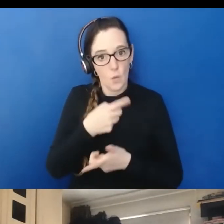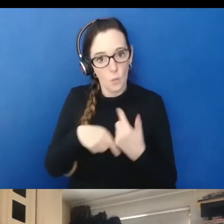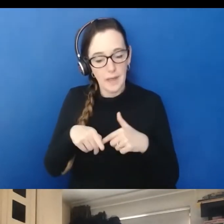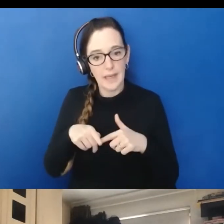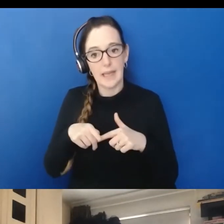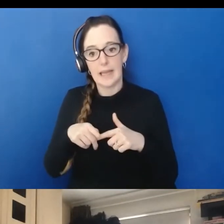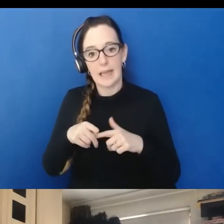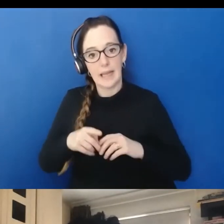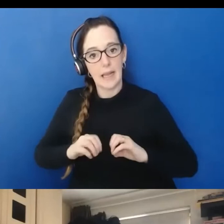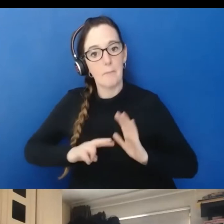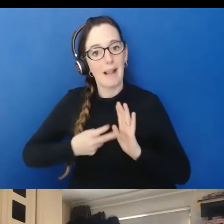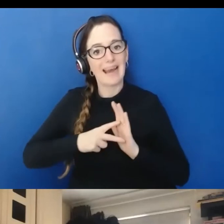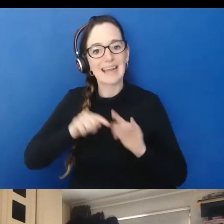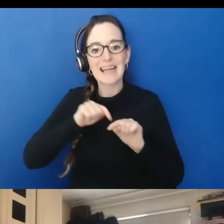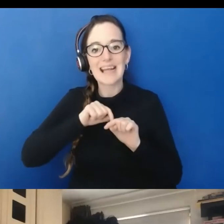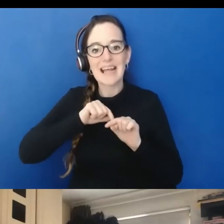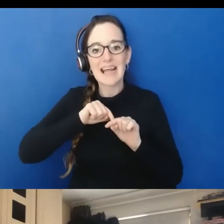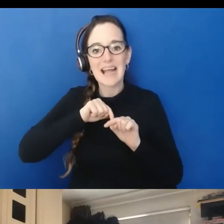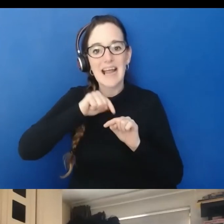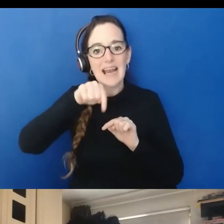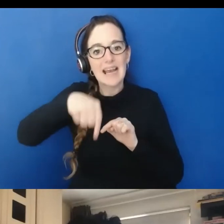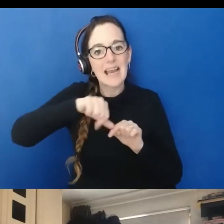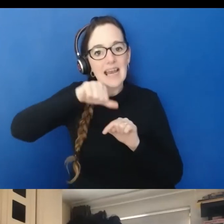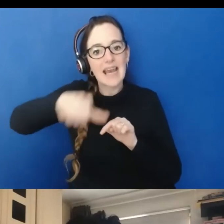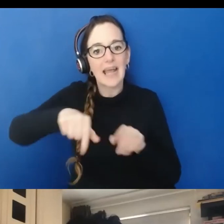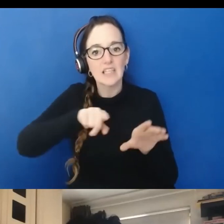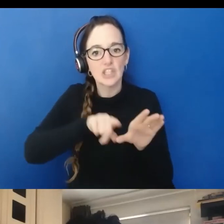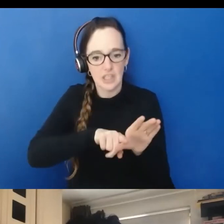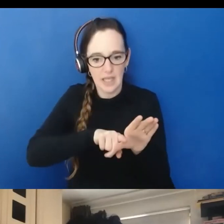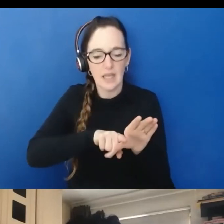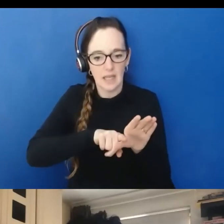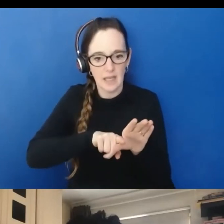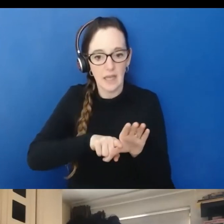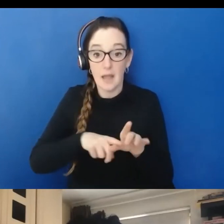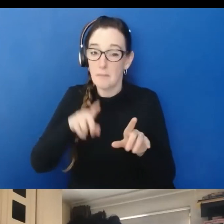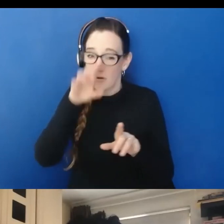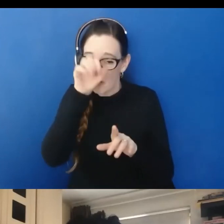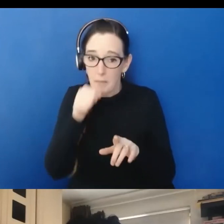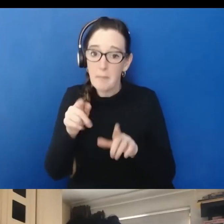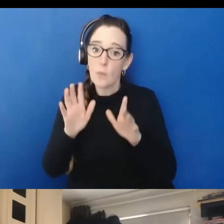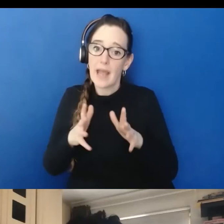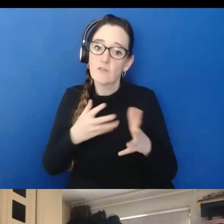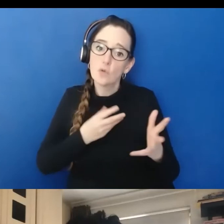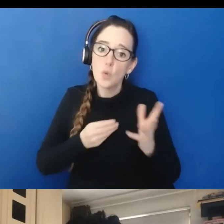do. Also, you have to think that this is, as I said at the beginning, this is a very organic process because